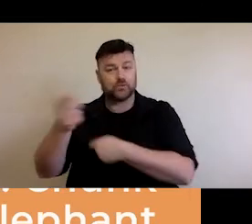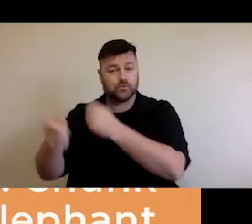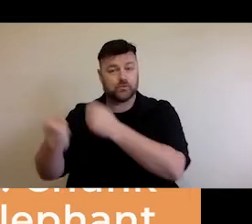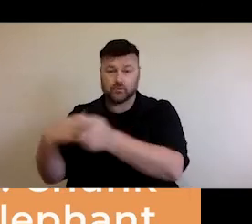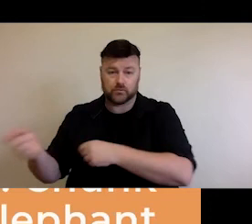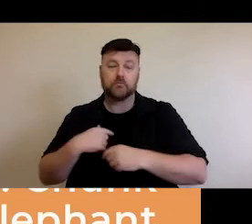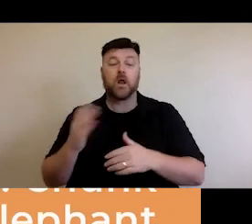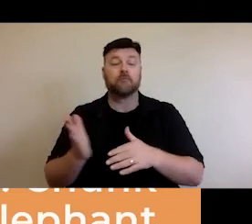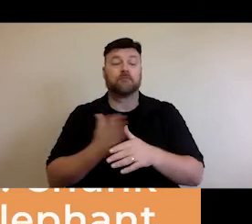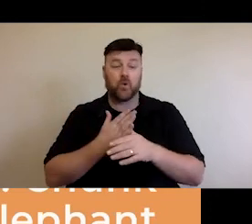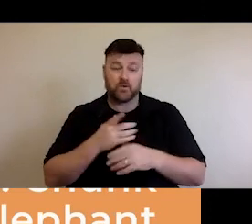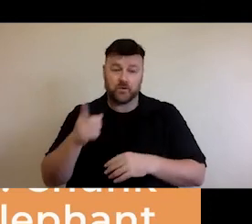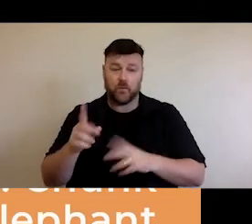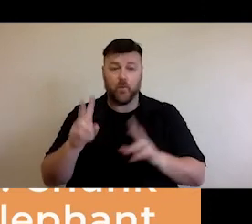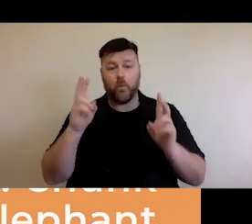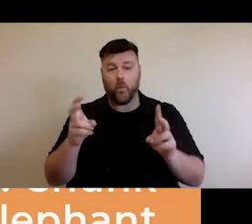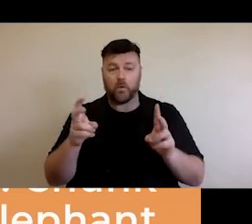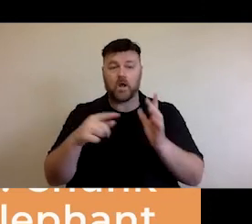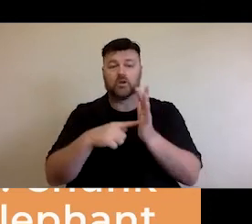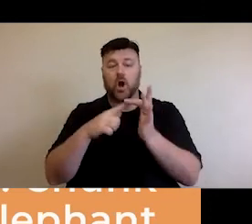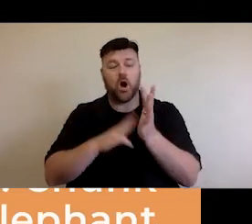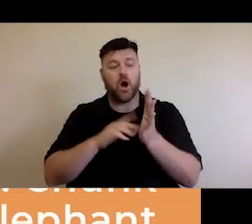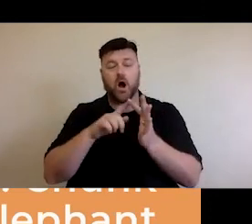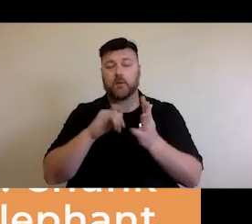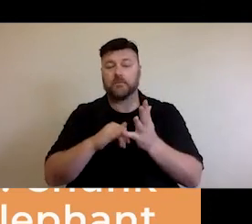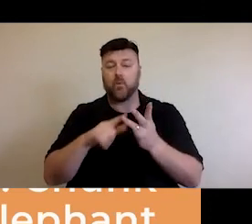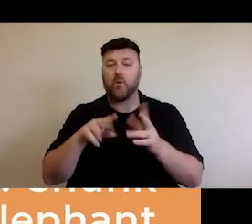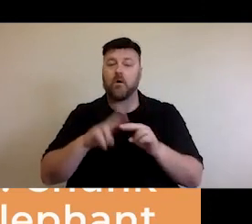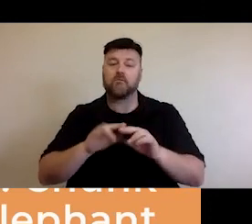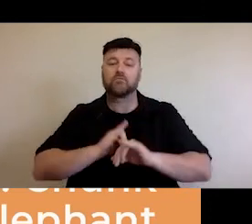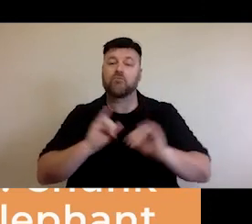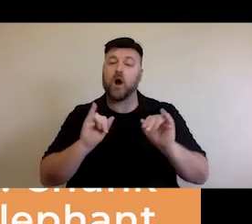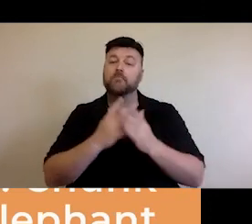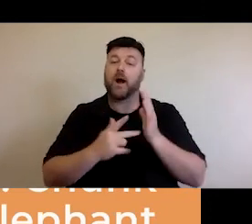to is a white paper called Times Of Crisis Part 1. We did this in